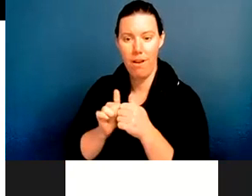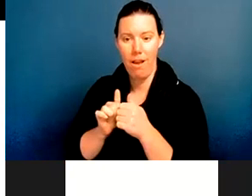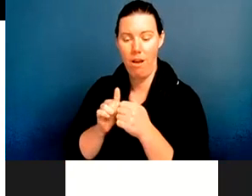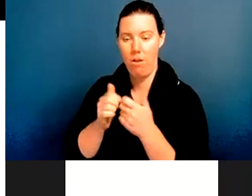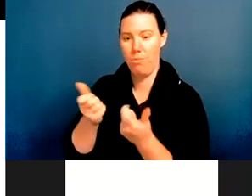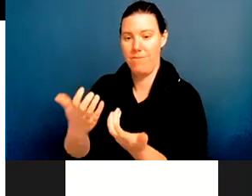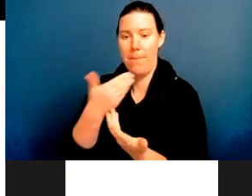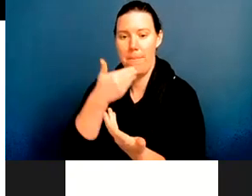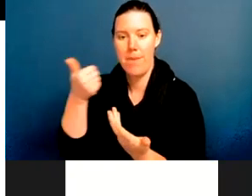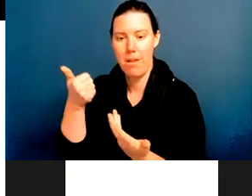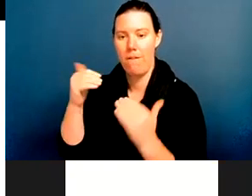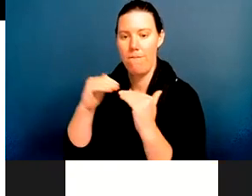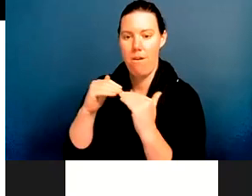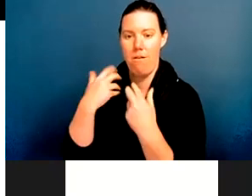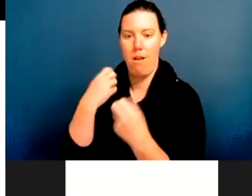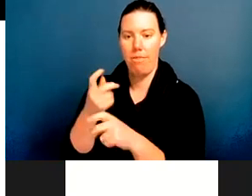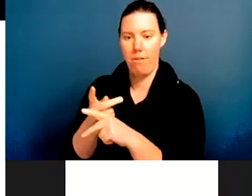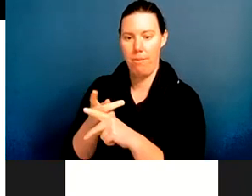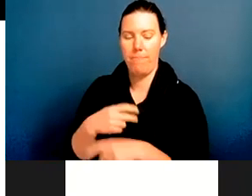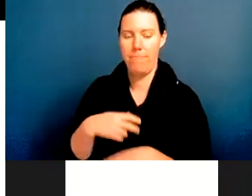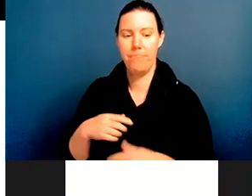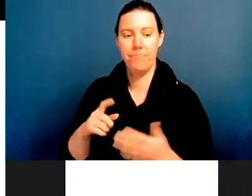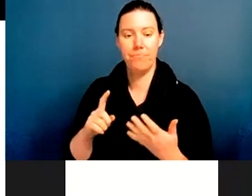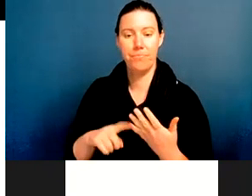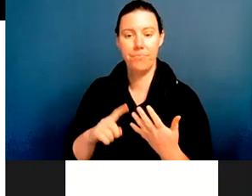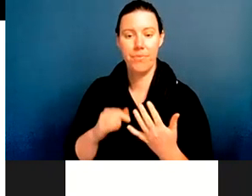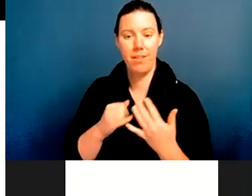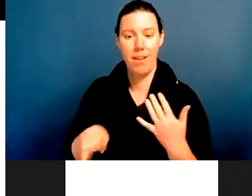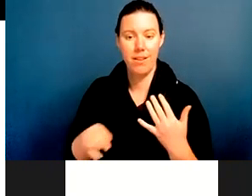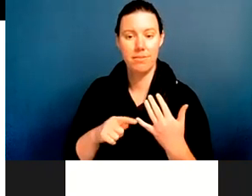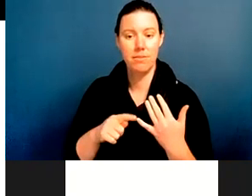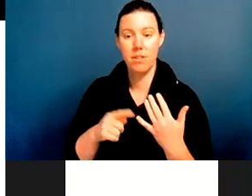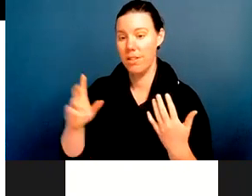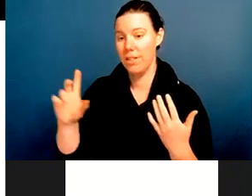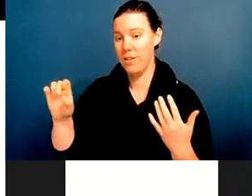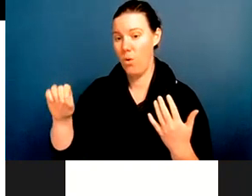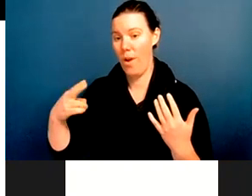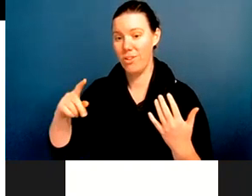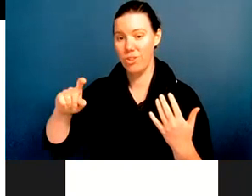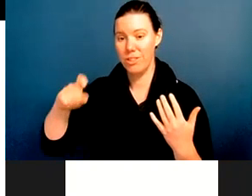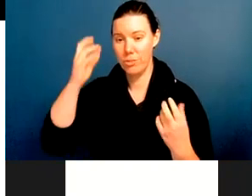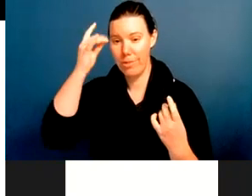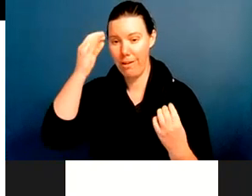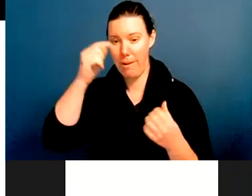And is there anything else that DOH needs to take into consideration? Now, as a warning,